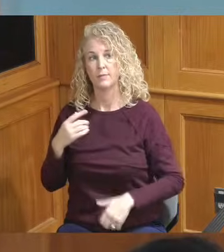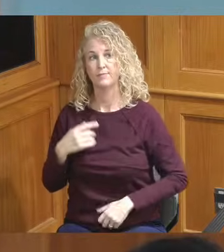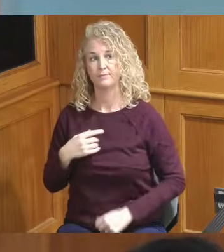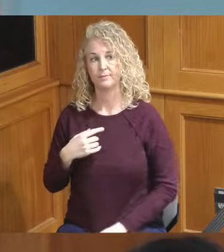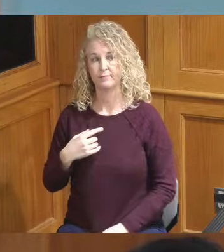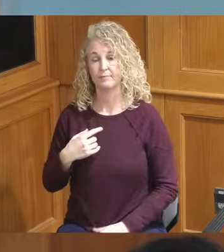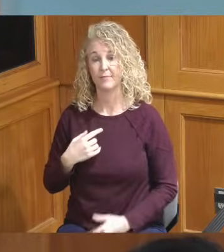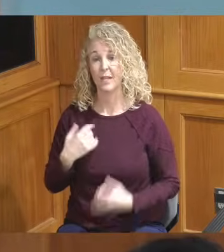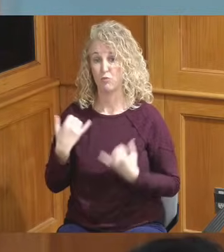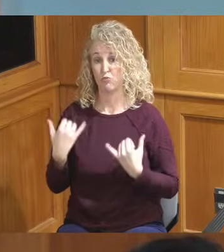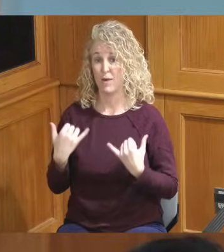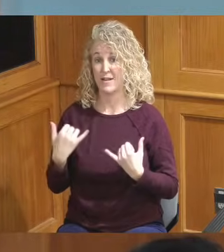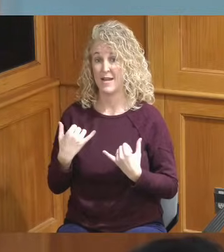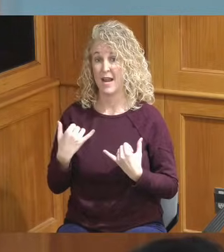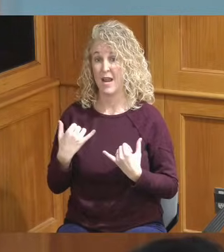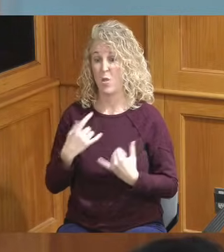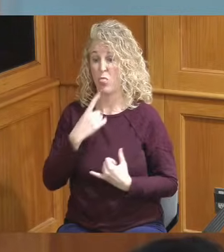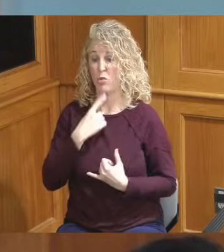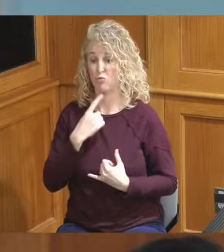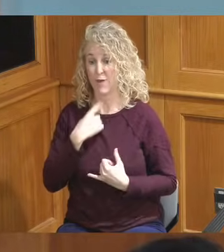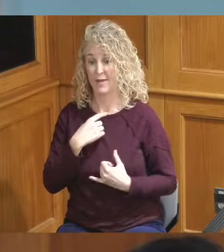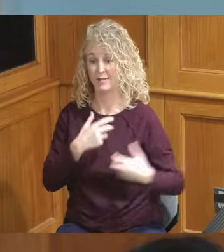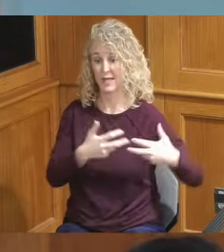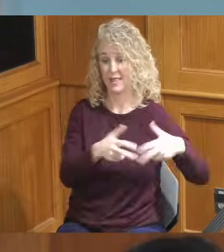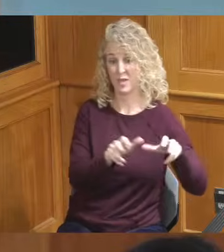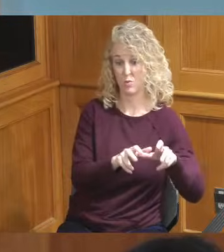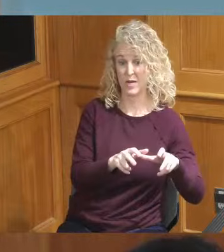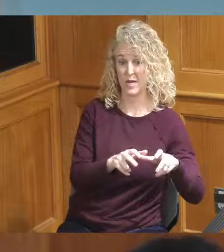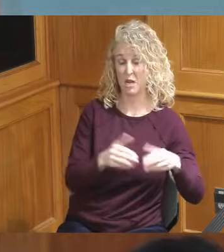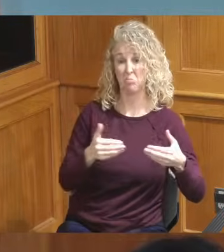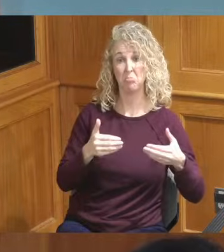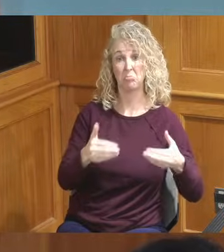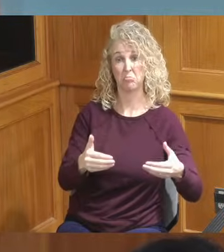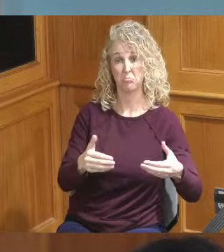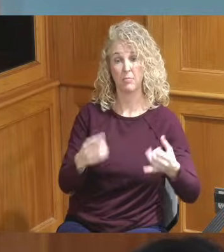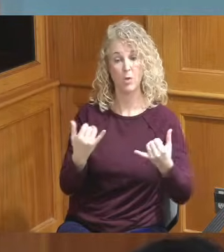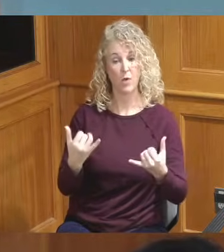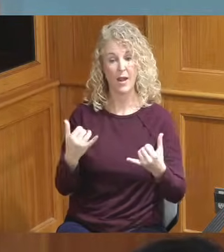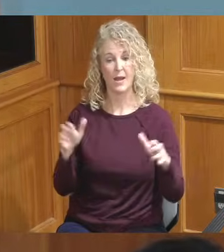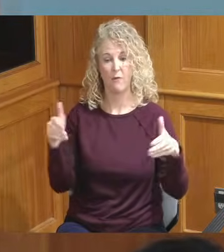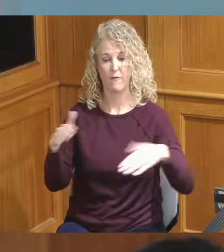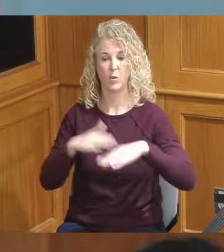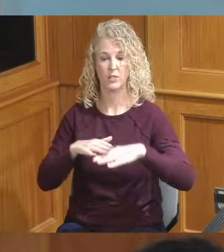good working relationship with the arena. Um, but primarily we're focused on the county property.